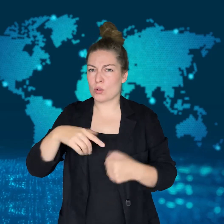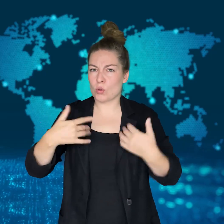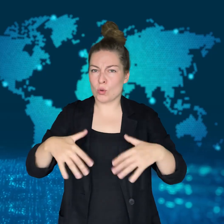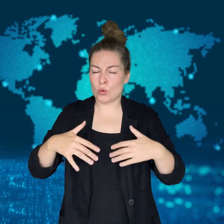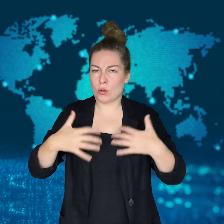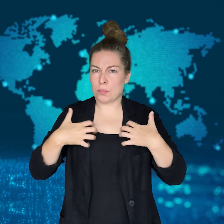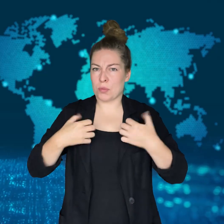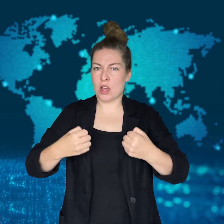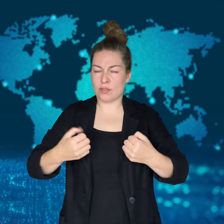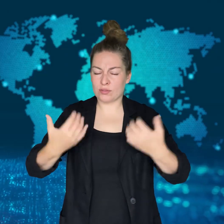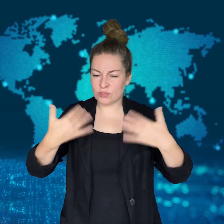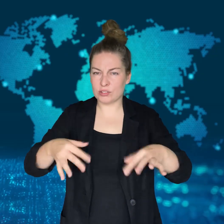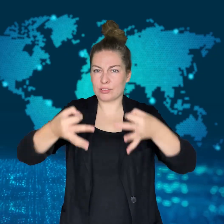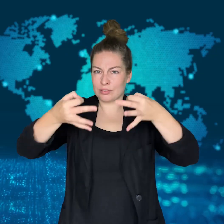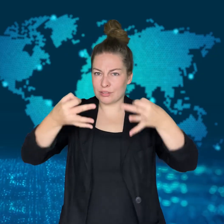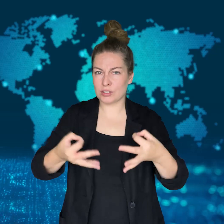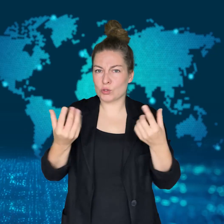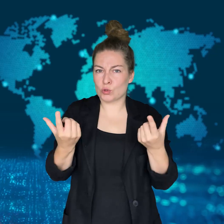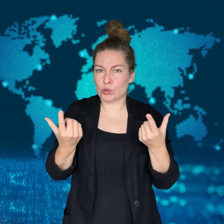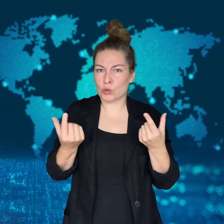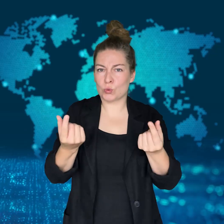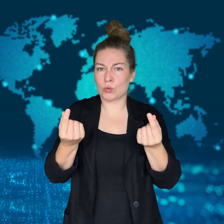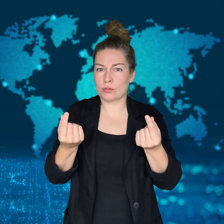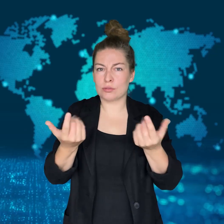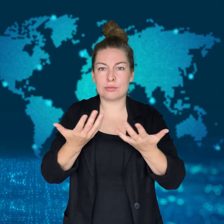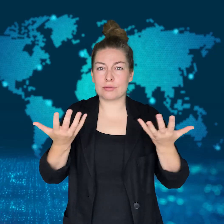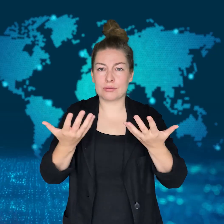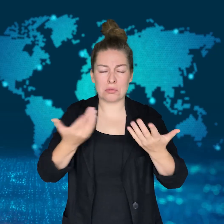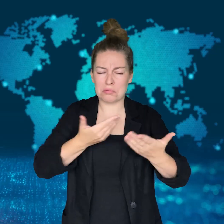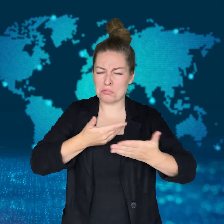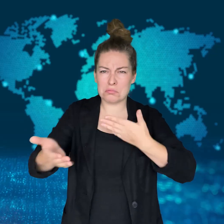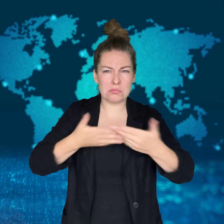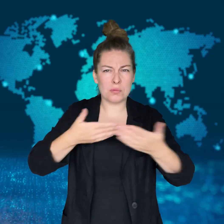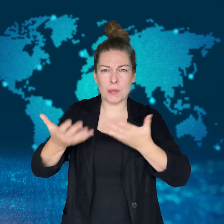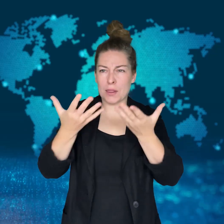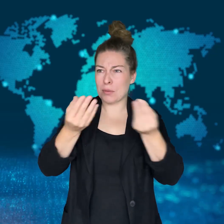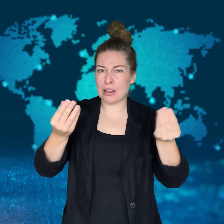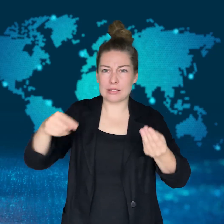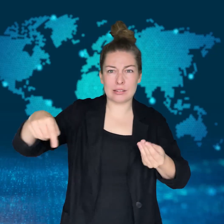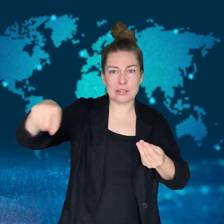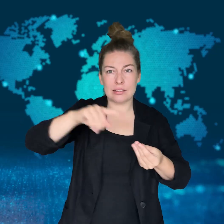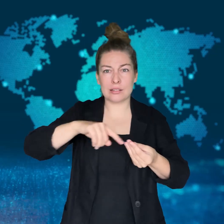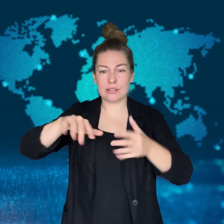in spite of high demand and low supply.